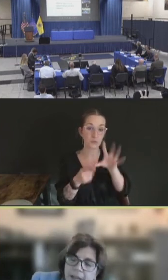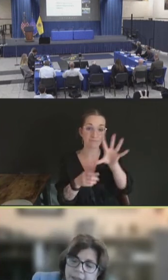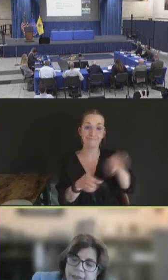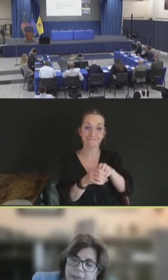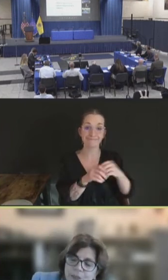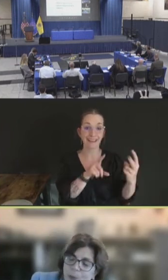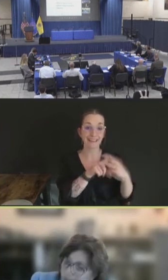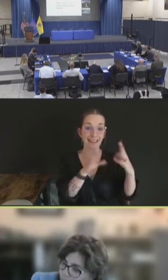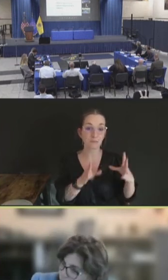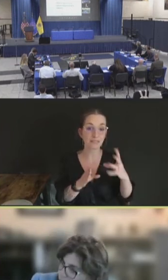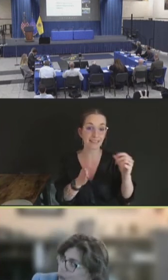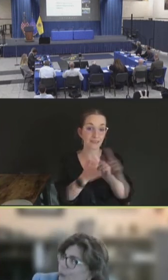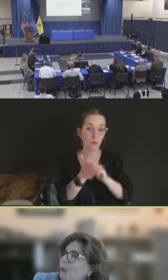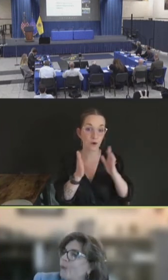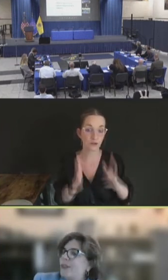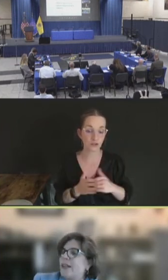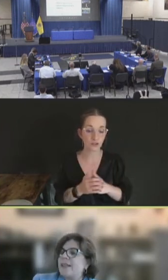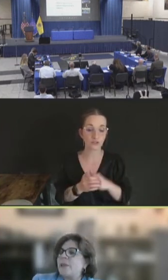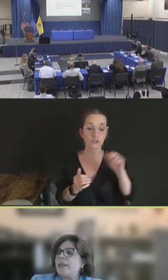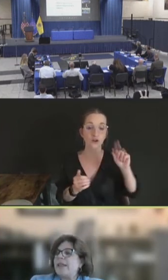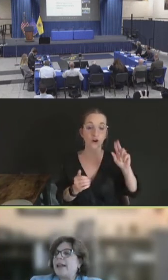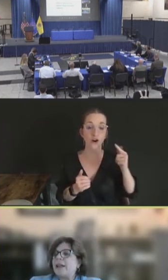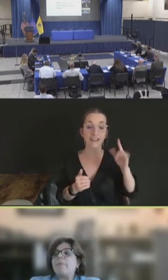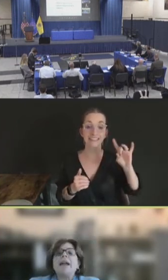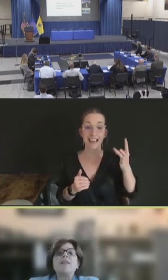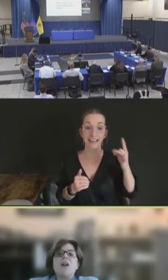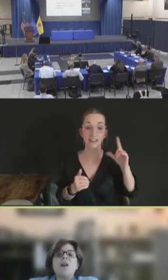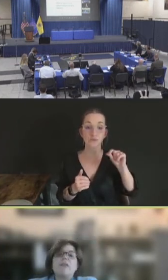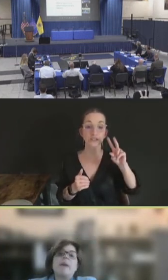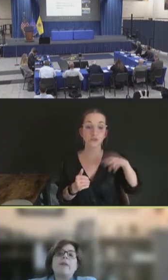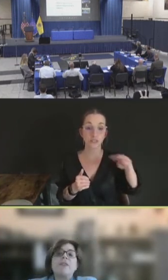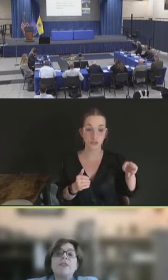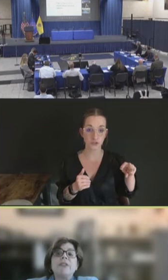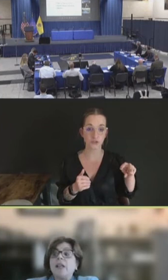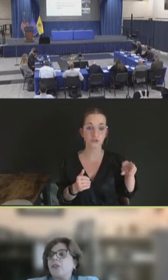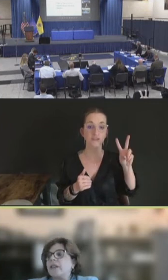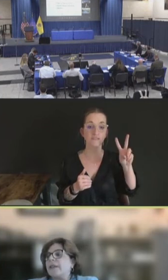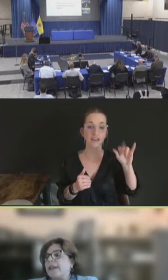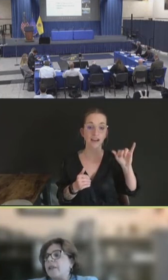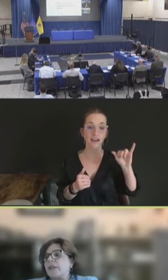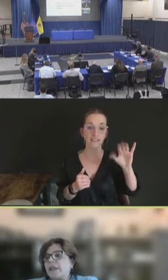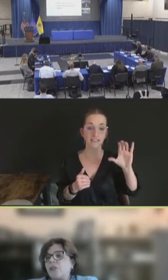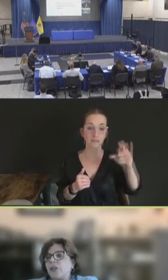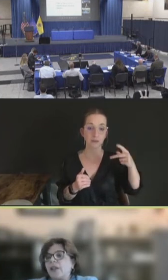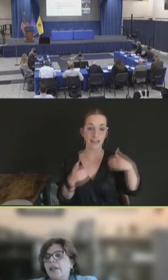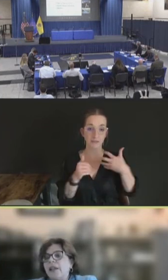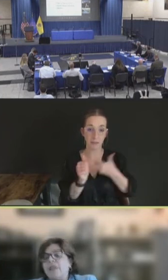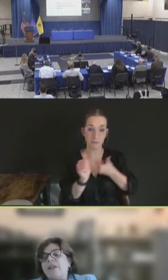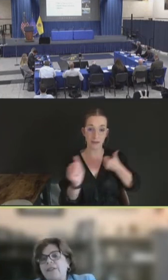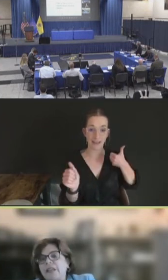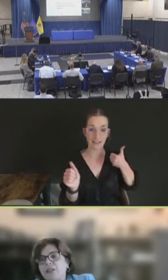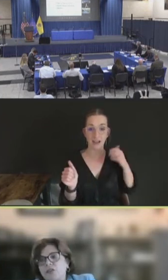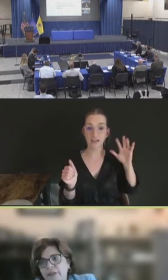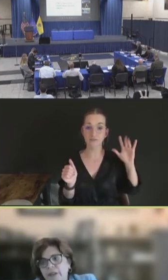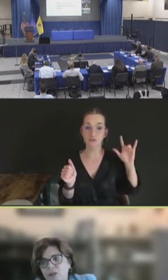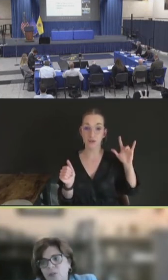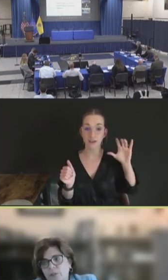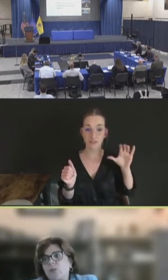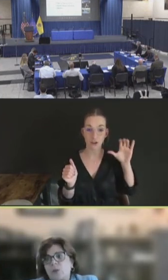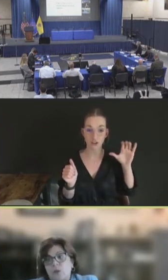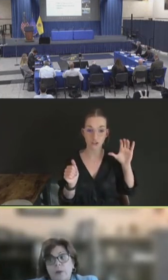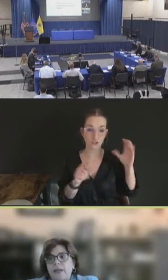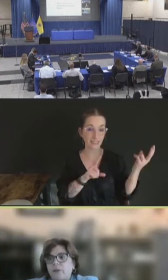8th, 2022, VICP had a backlog of about 1,500 claims alleging vaccine injury that were waiting